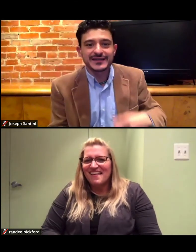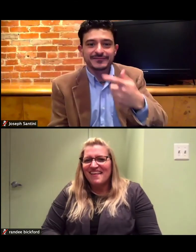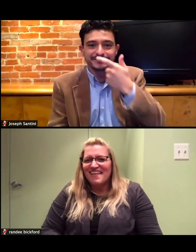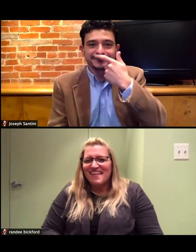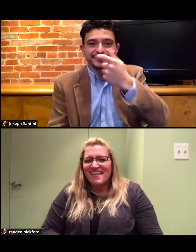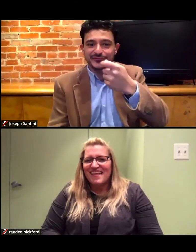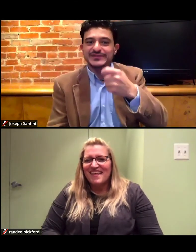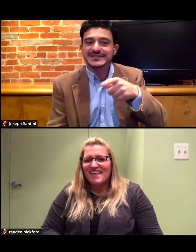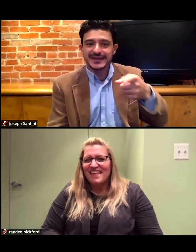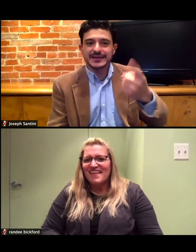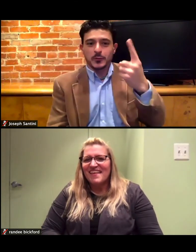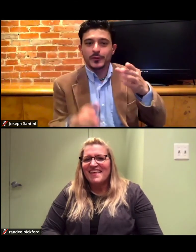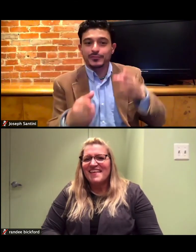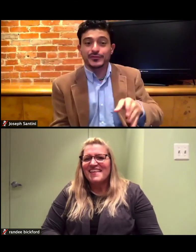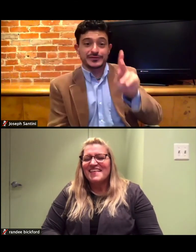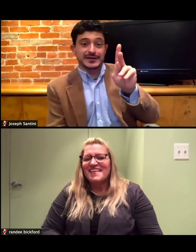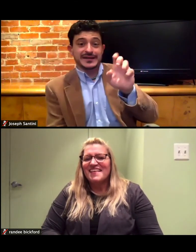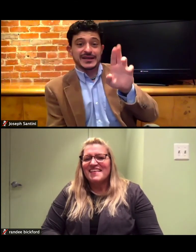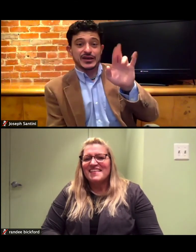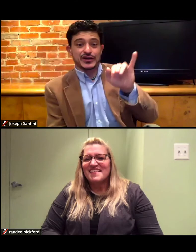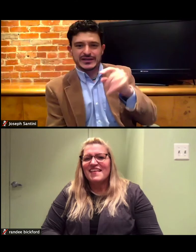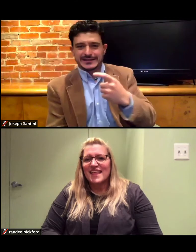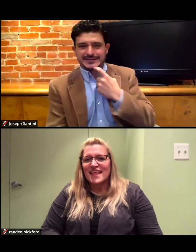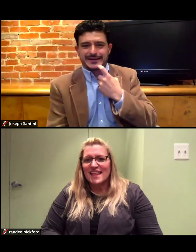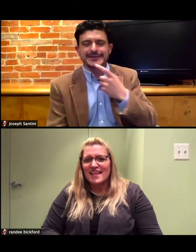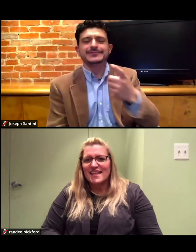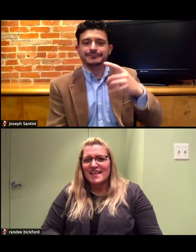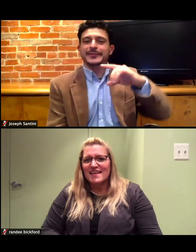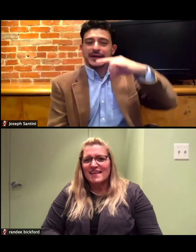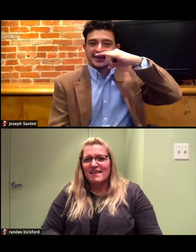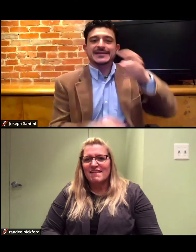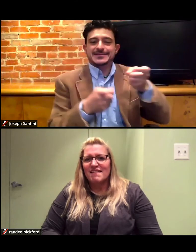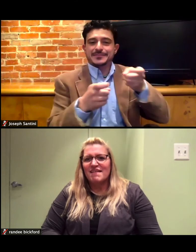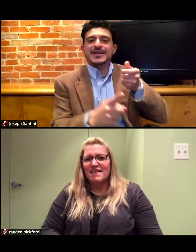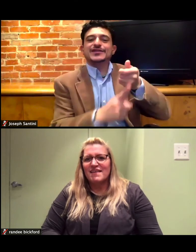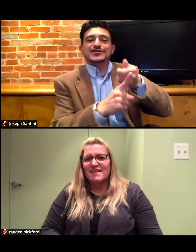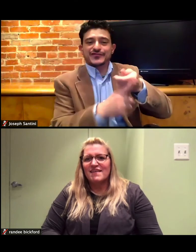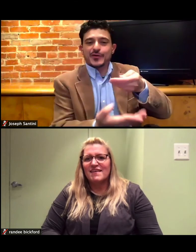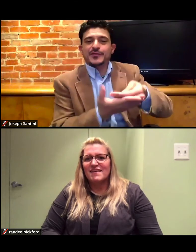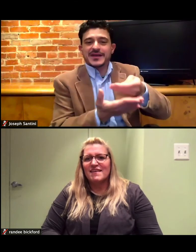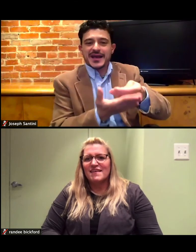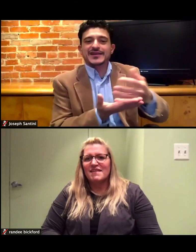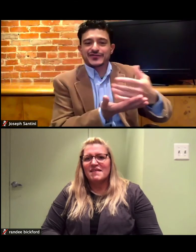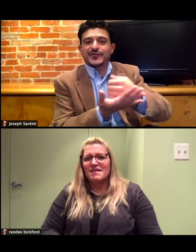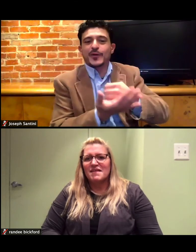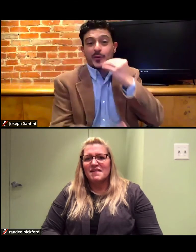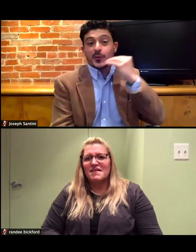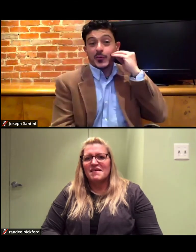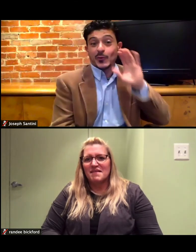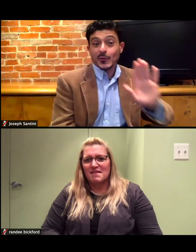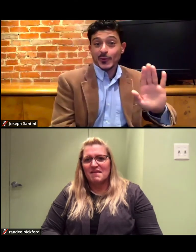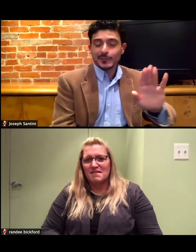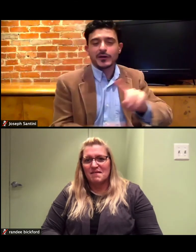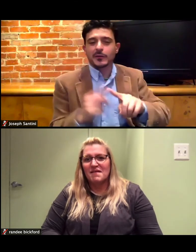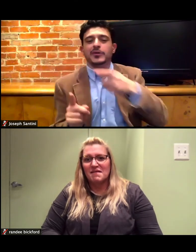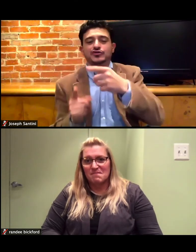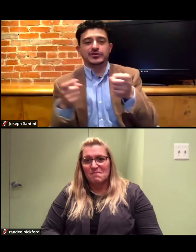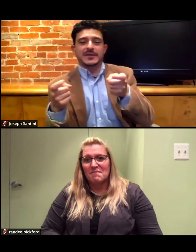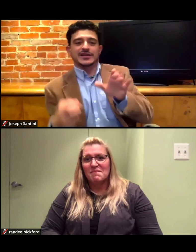I think we already got some responses on that. Kari said, kids manage money for themselves,